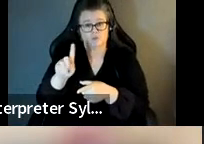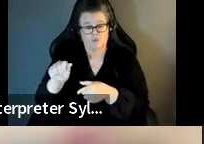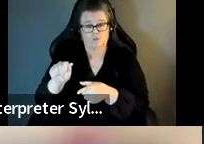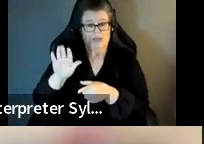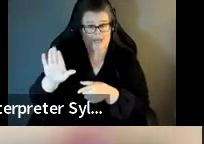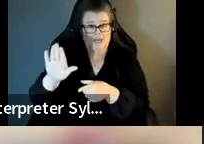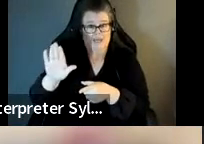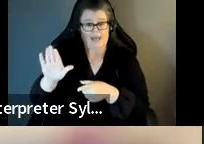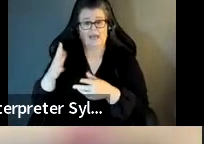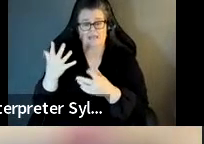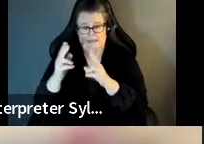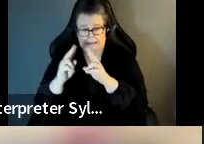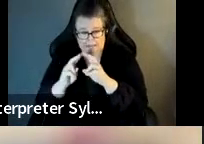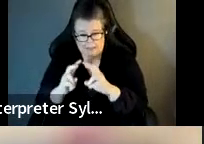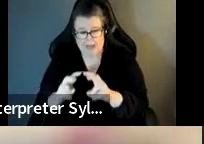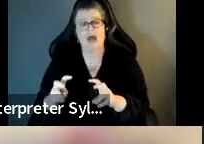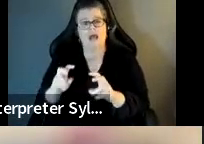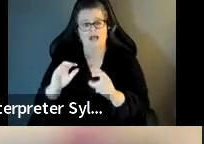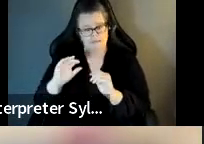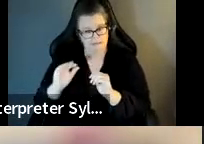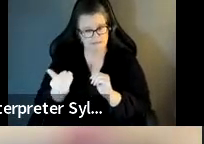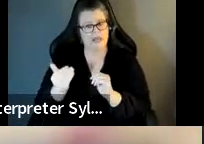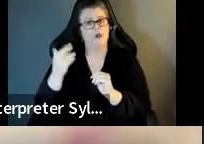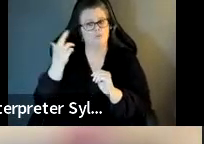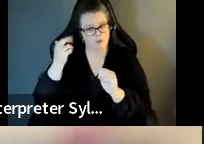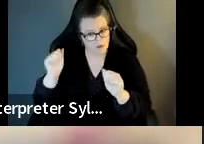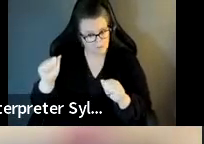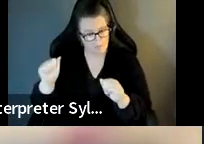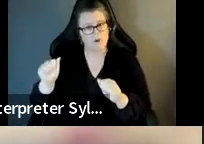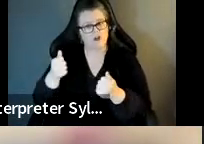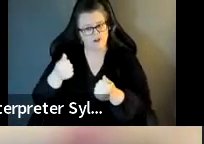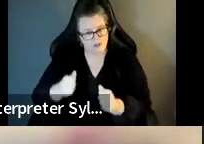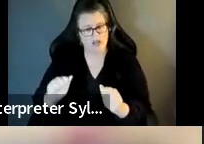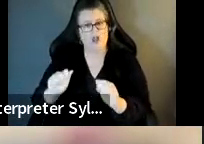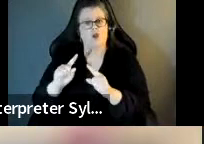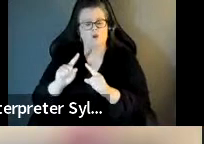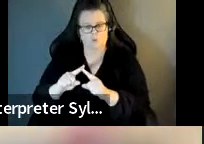a reasonable attempt to make estimates when considering those who use powered versus manual